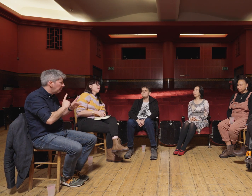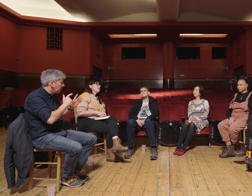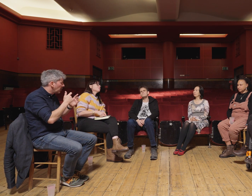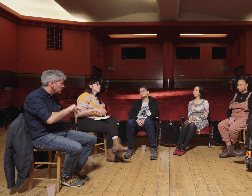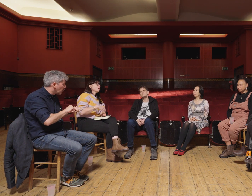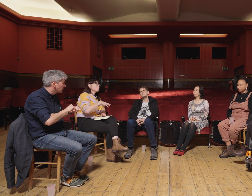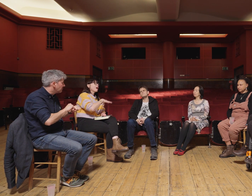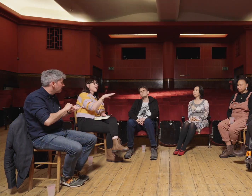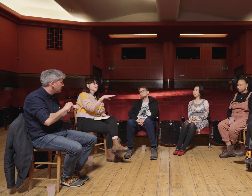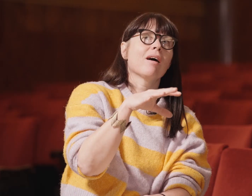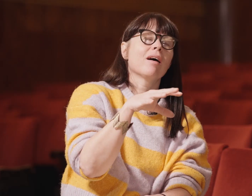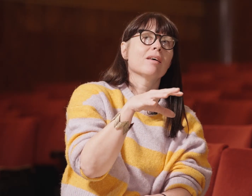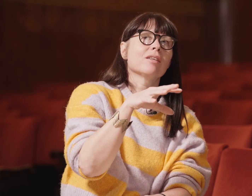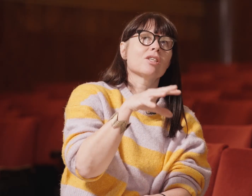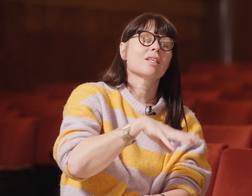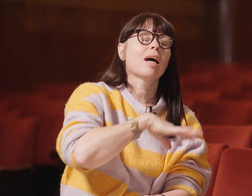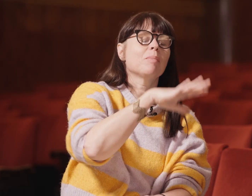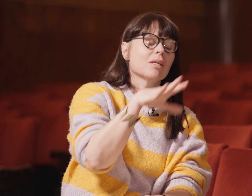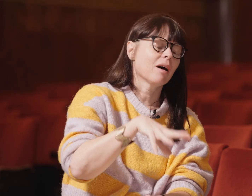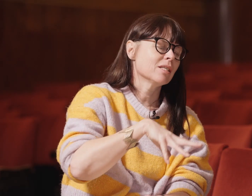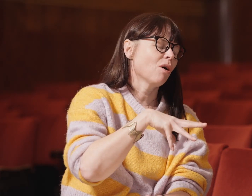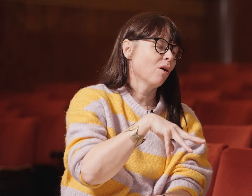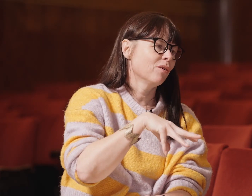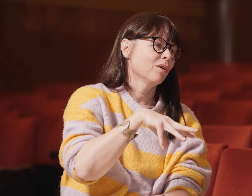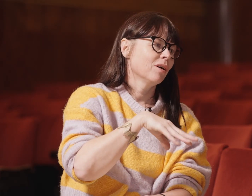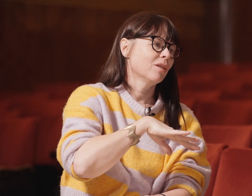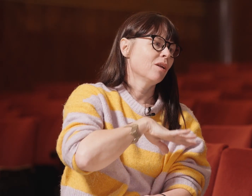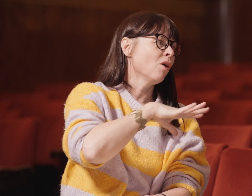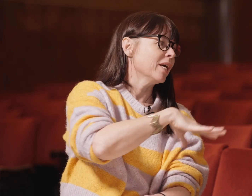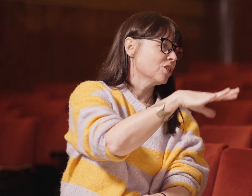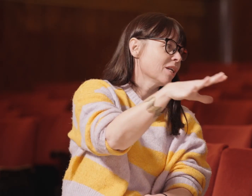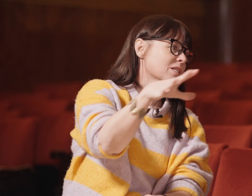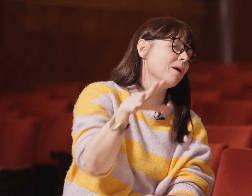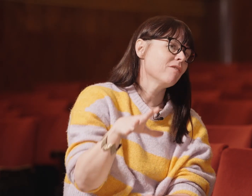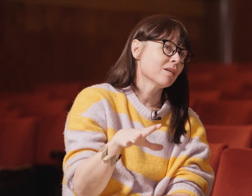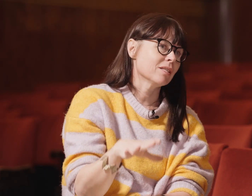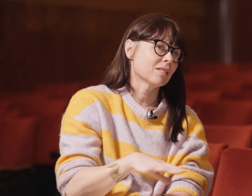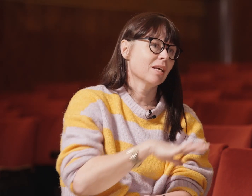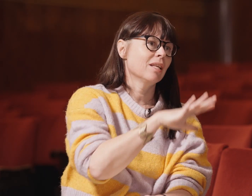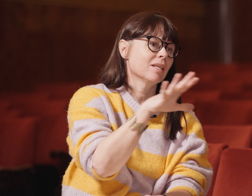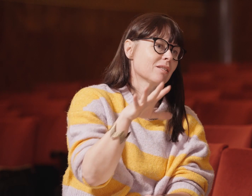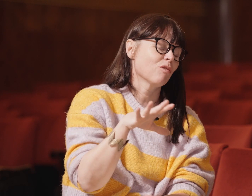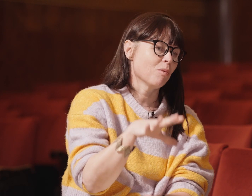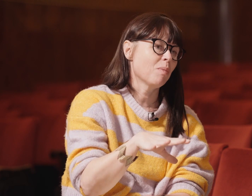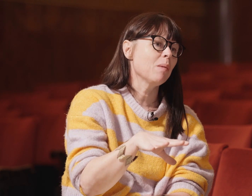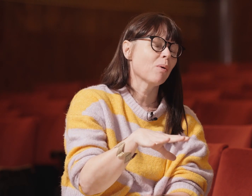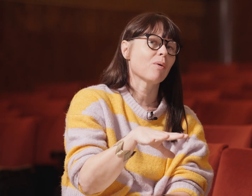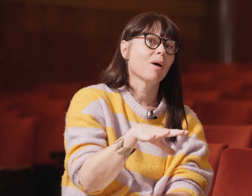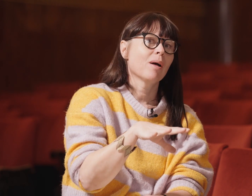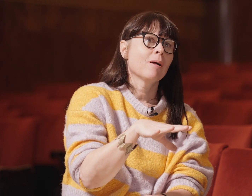I do, I'm aware that that just to capitalize... The knowledge and experience in this group of people.